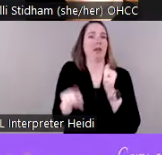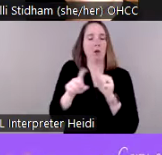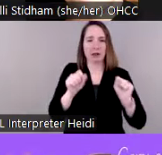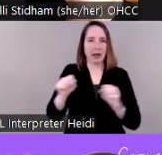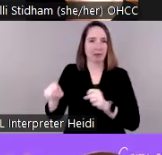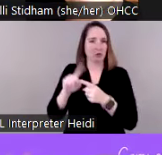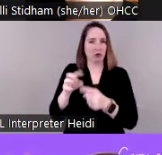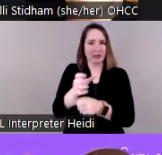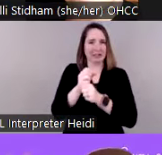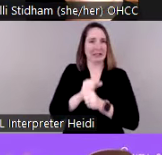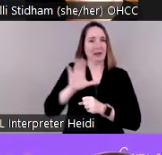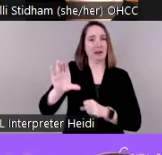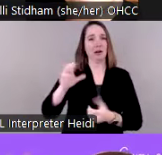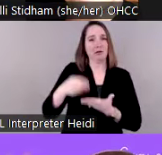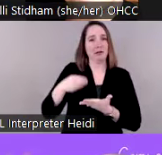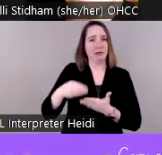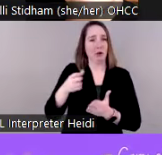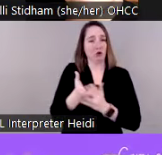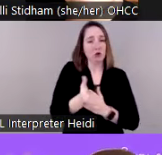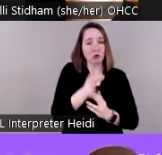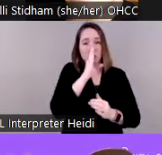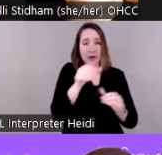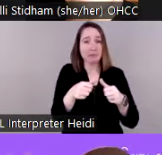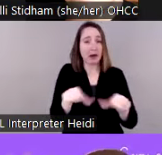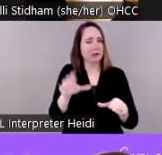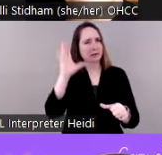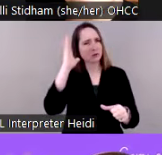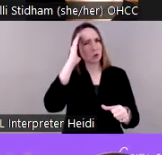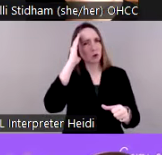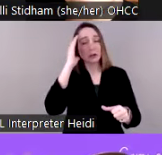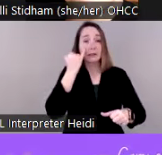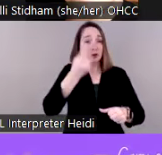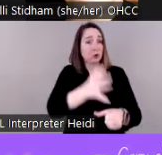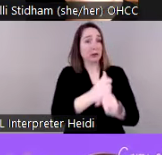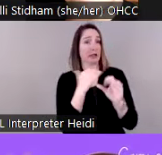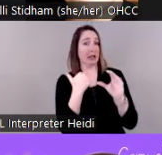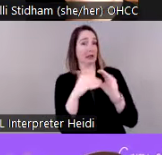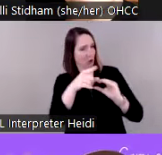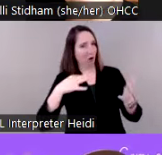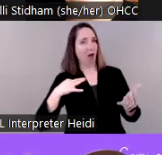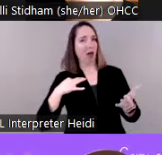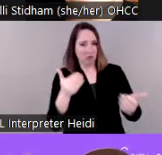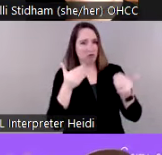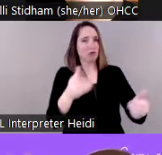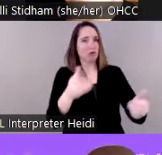receiving their stipend via direct deposit. So if you get the email that